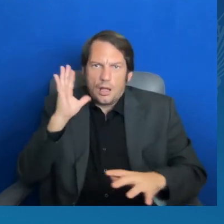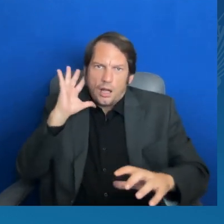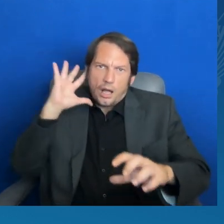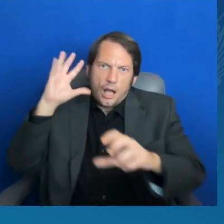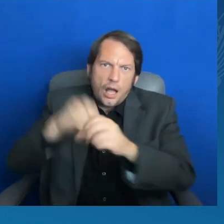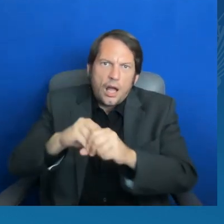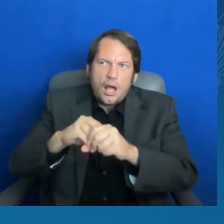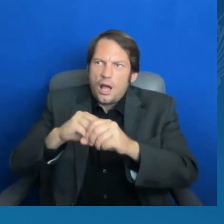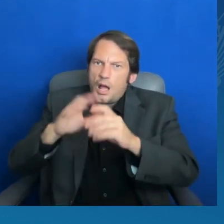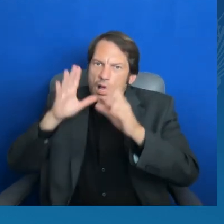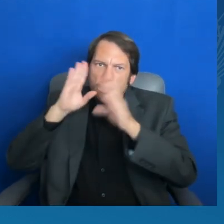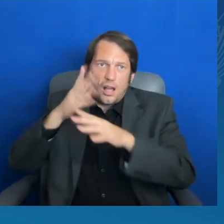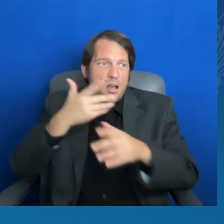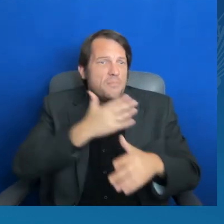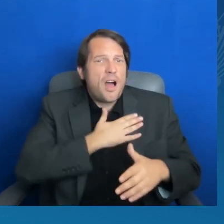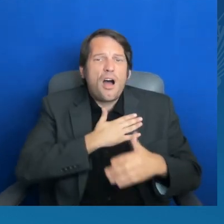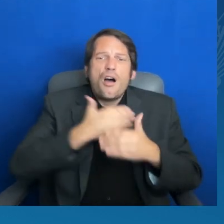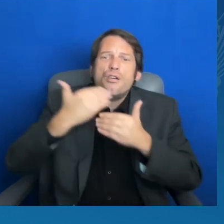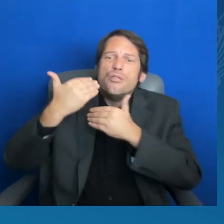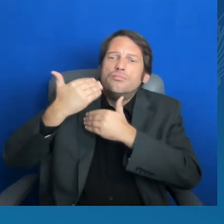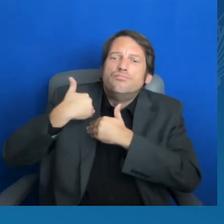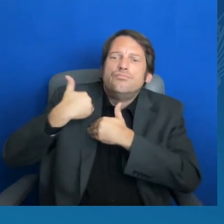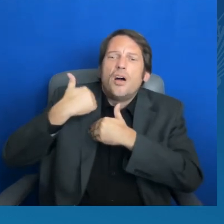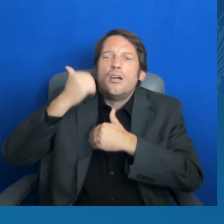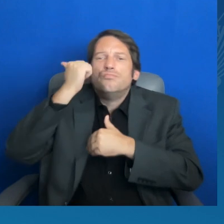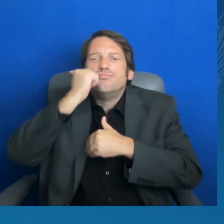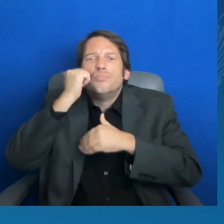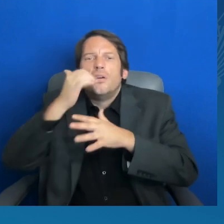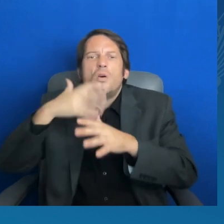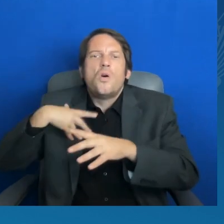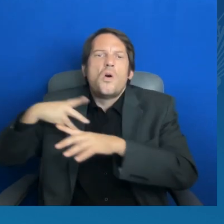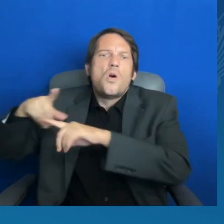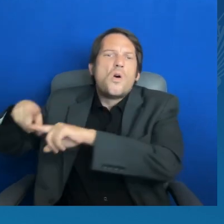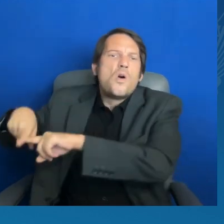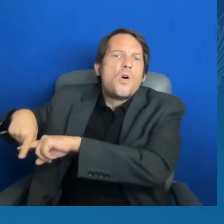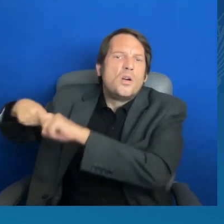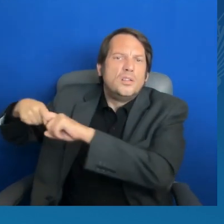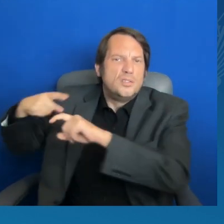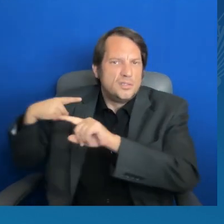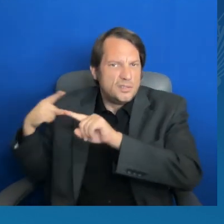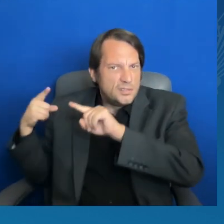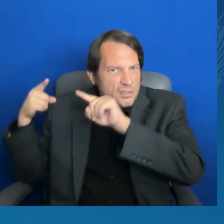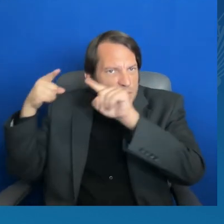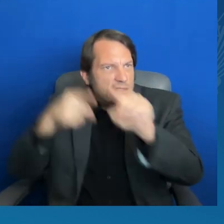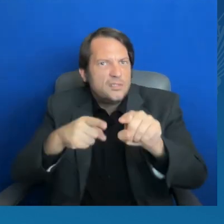to go to these rallies. And it matters, because then you put the pressure on the system